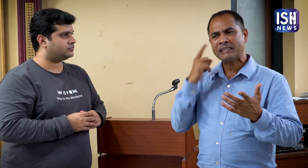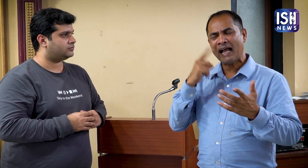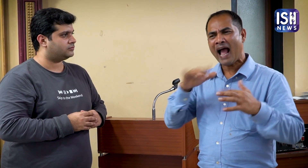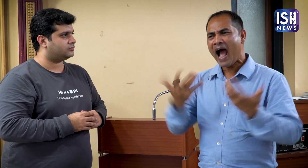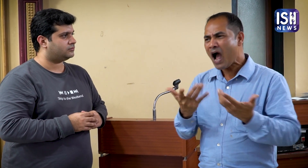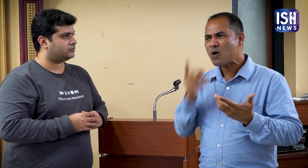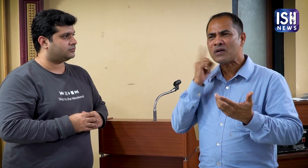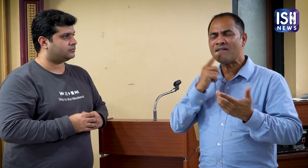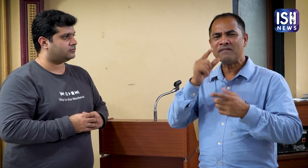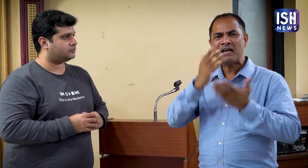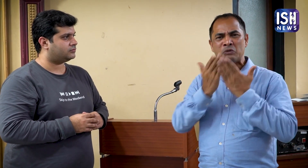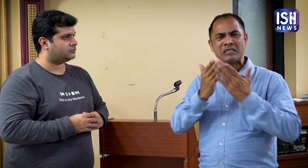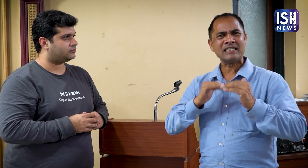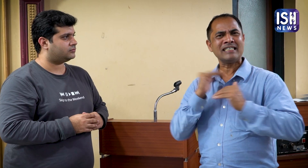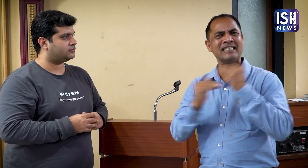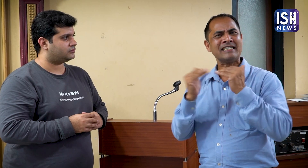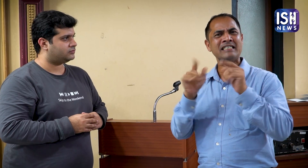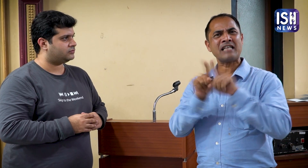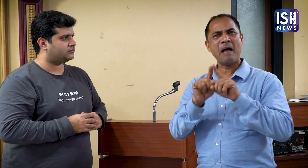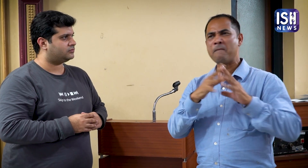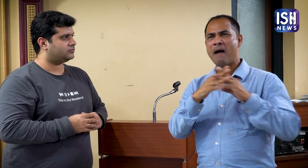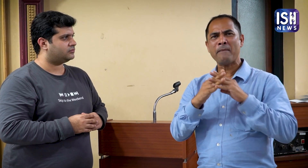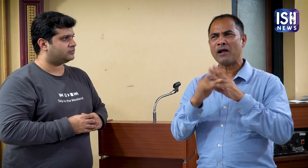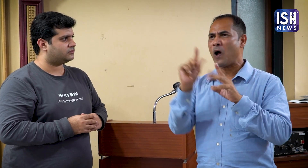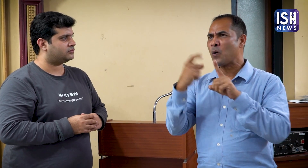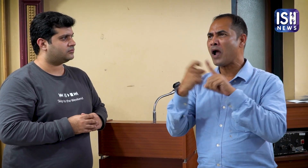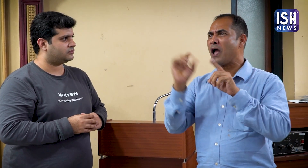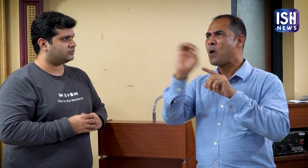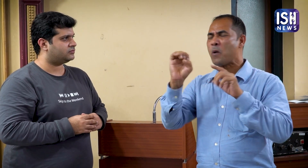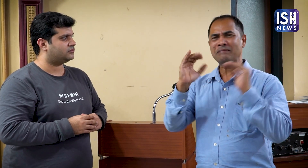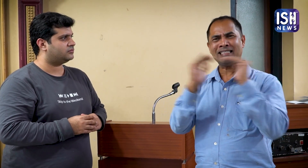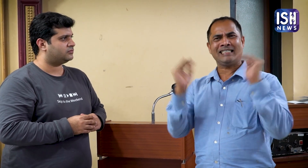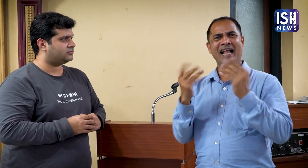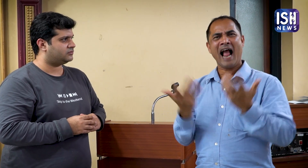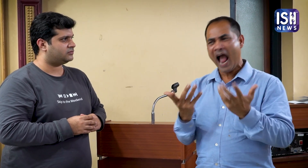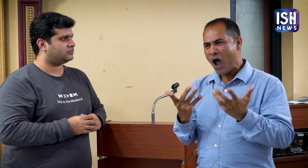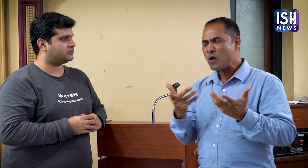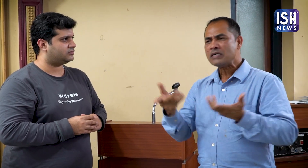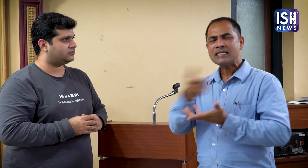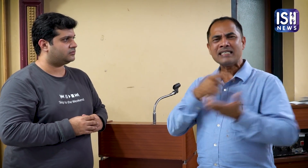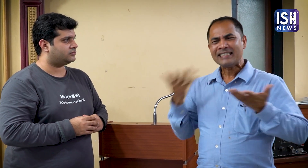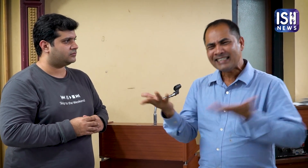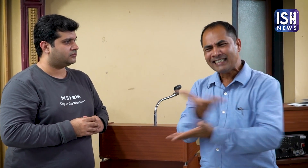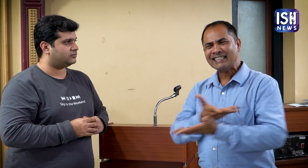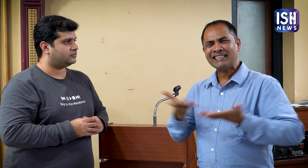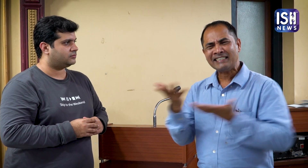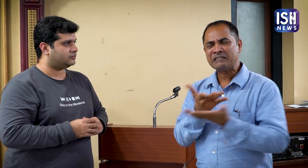We need to have discussion on how to take Indian Deaf education to level of USA, UK and Europe.